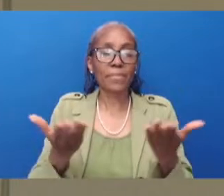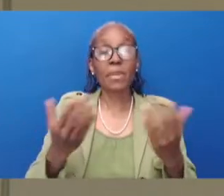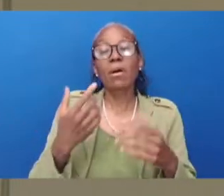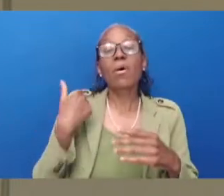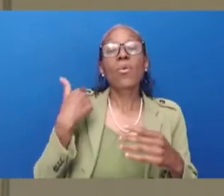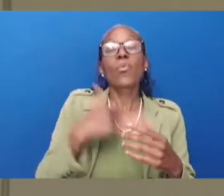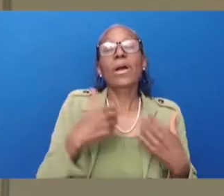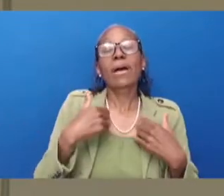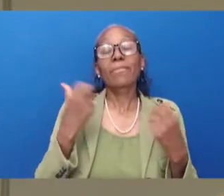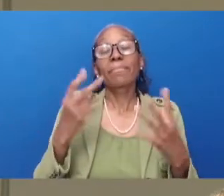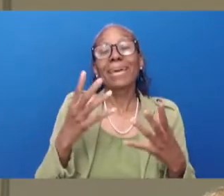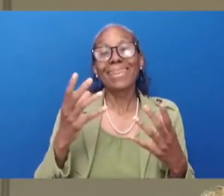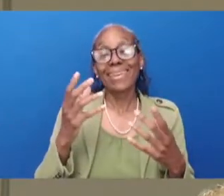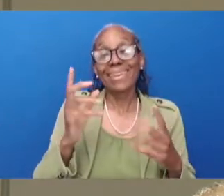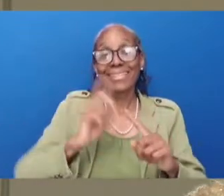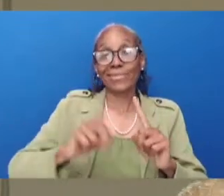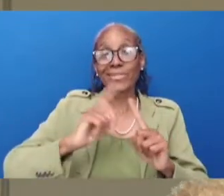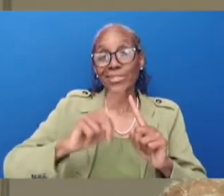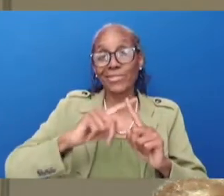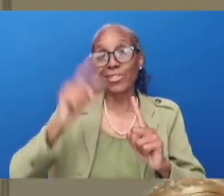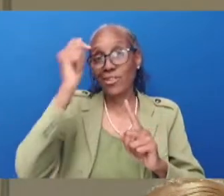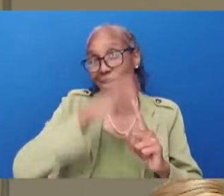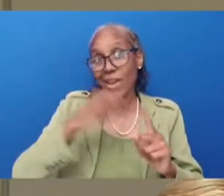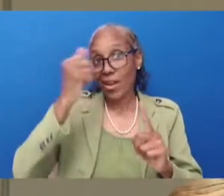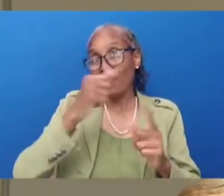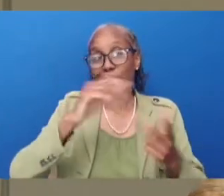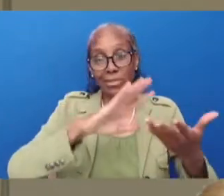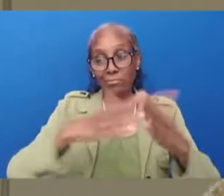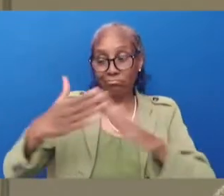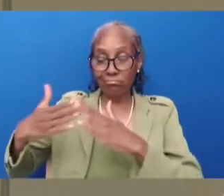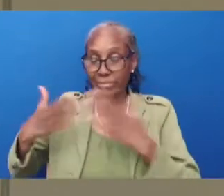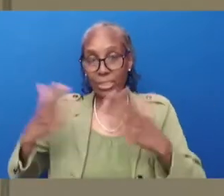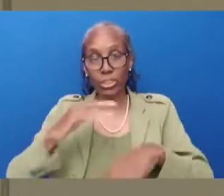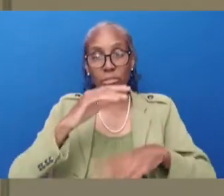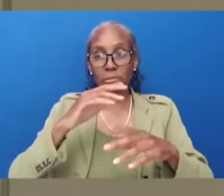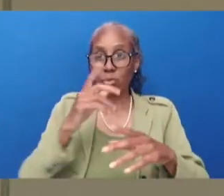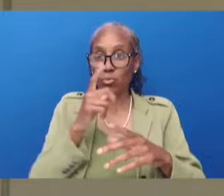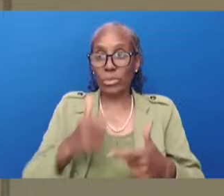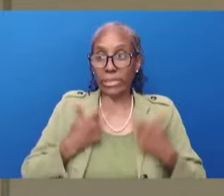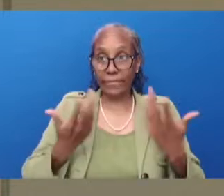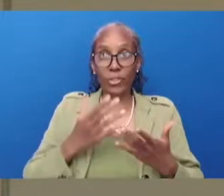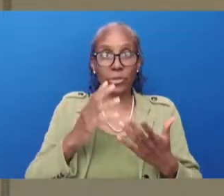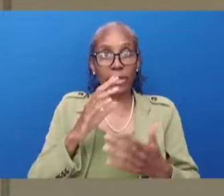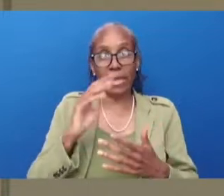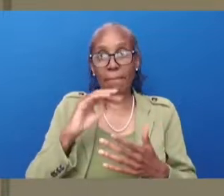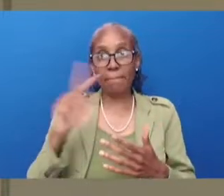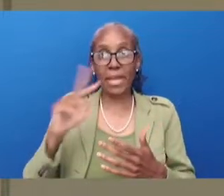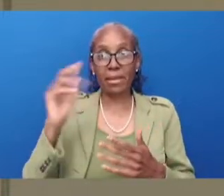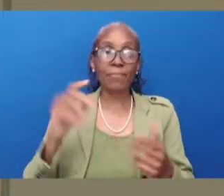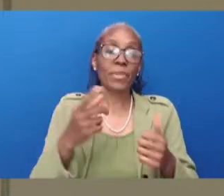PARTICULARLY SPECIAL BECAUSE WE